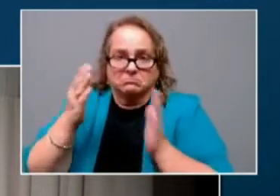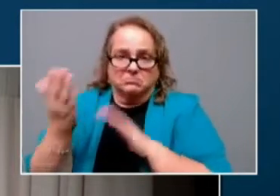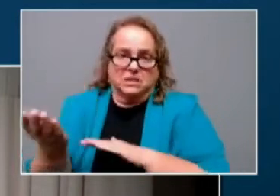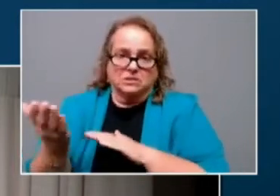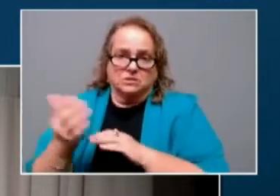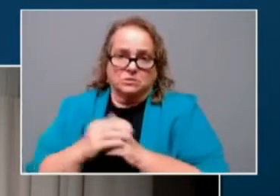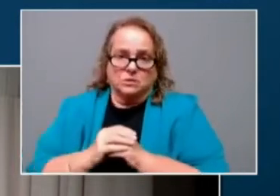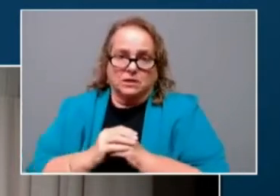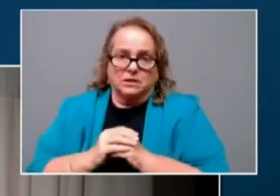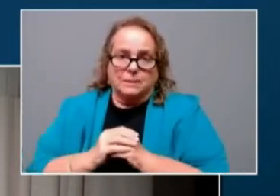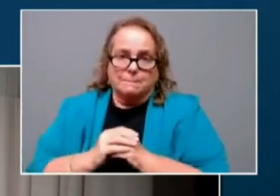That's my everyday.